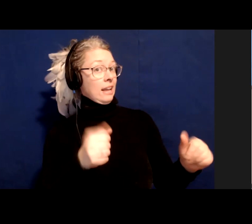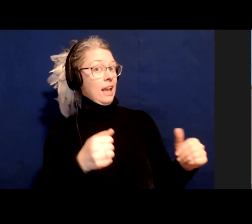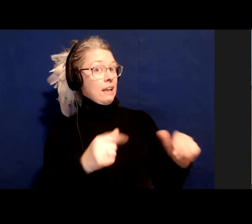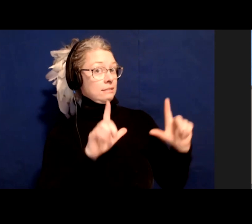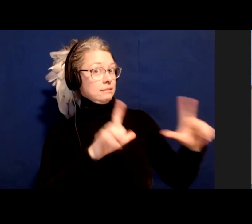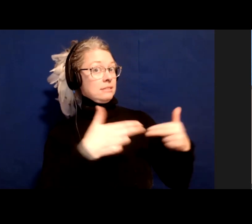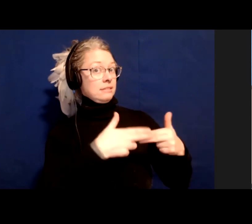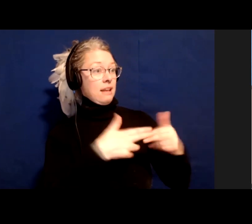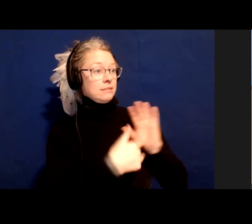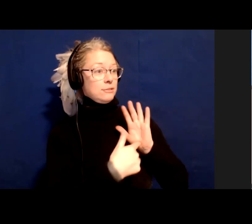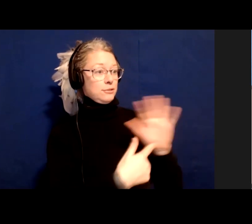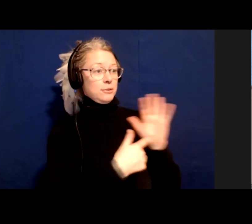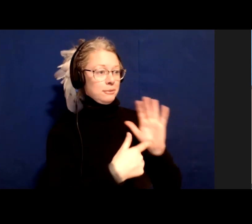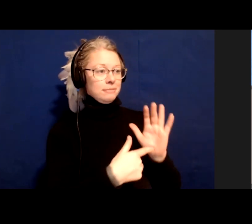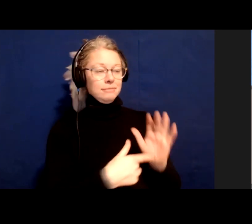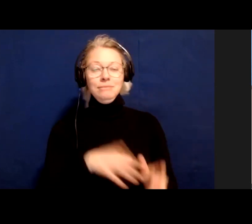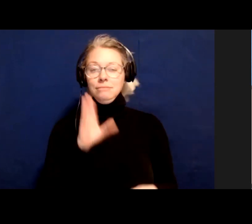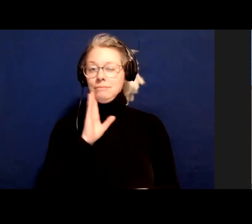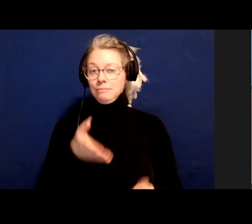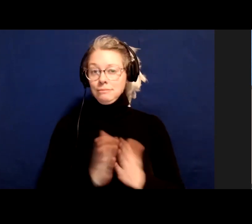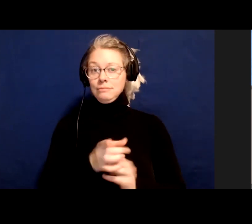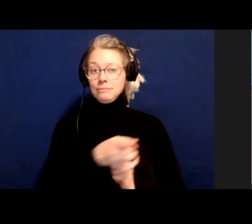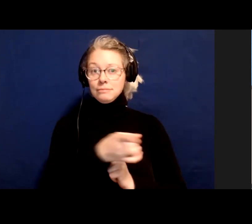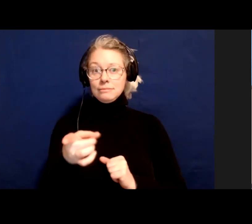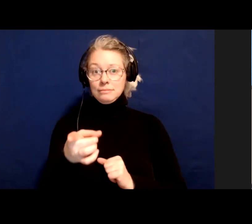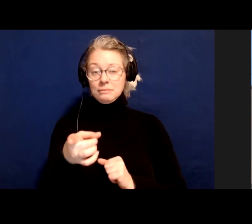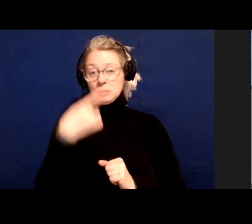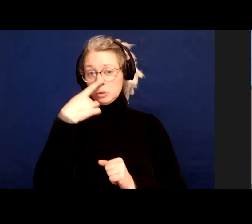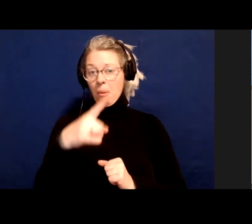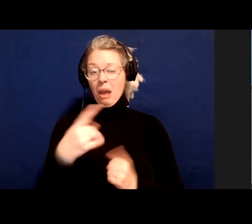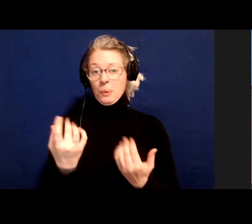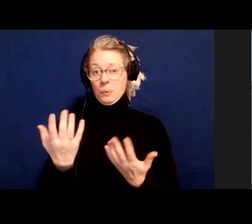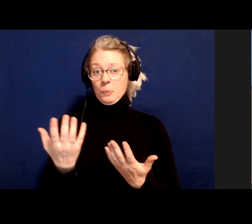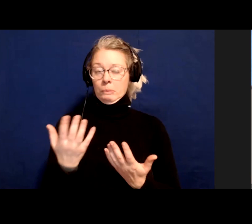I'll ask the audience to bear with me as I am reading directly off a script to ensure